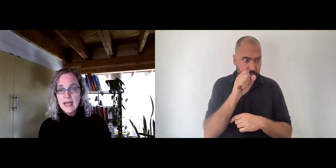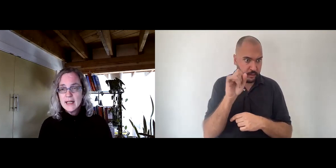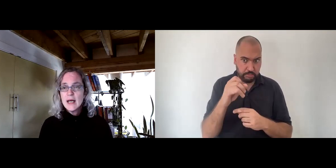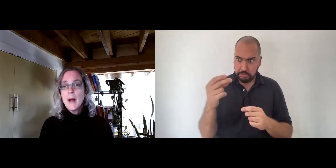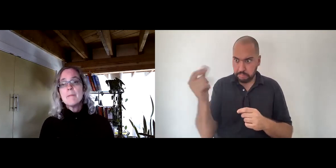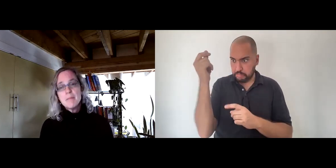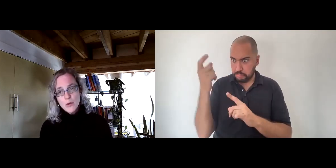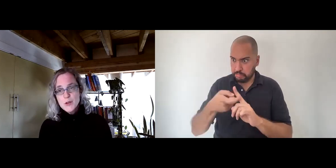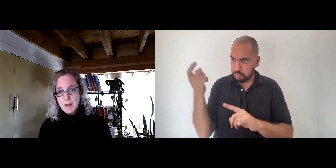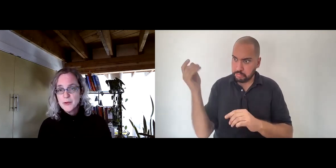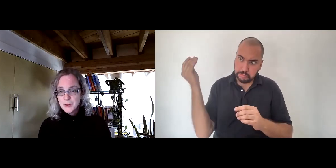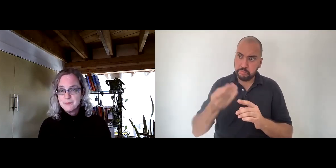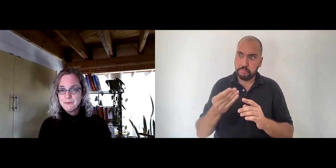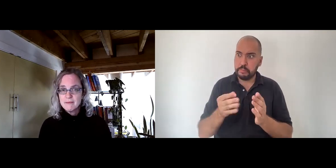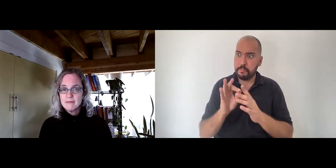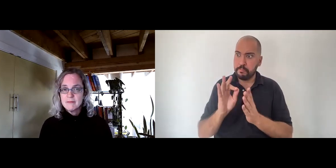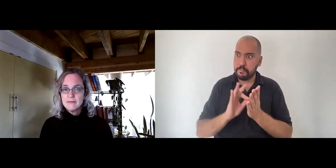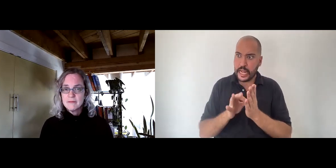But most people do.